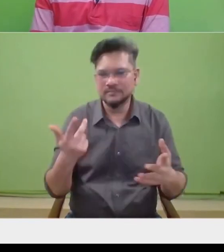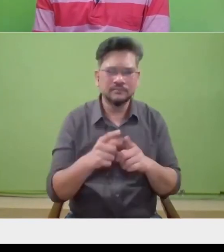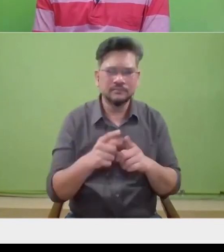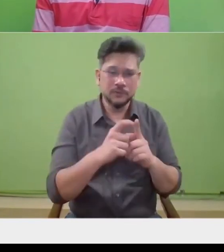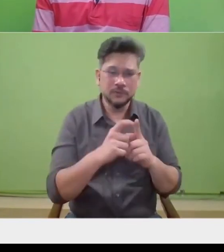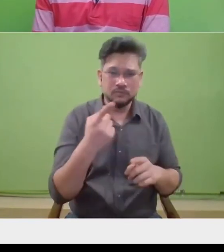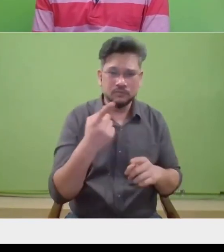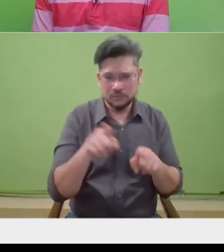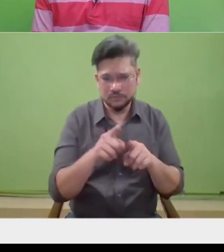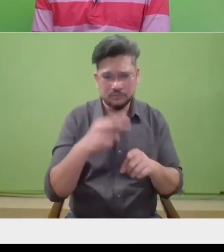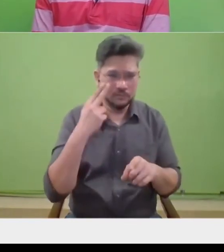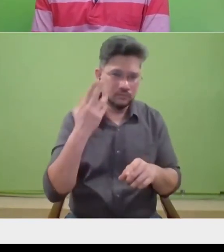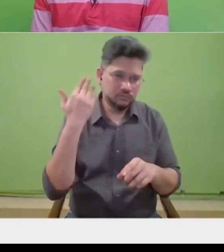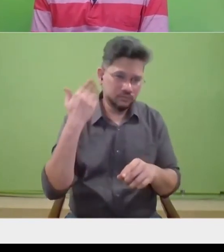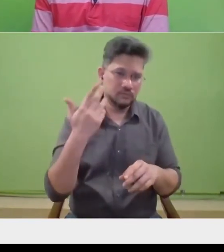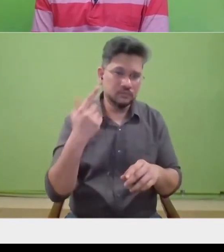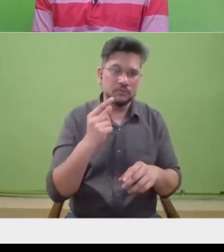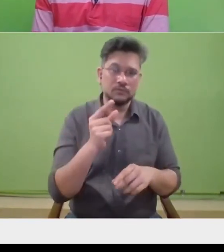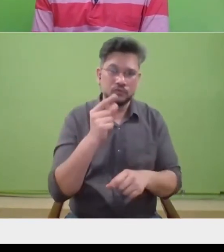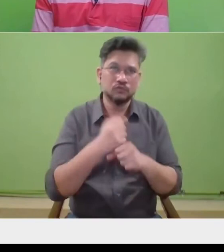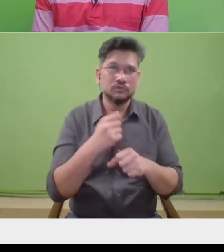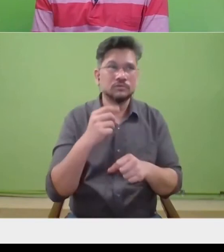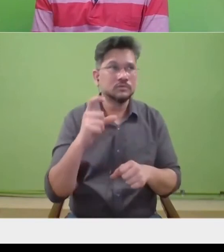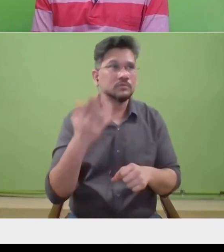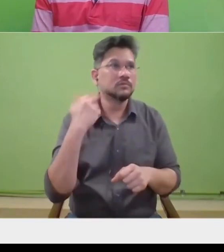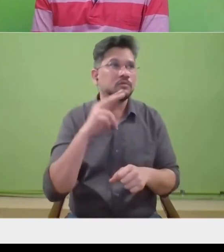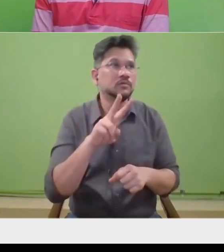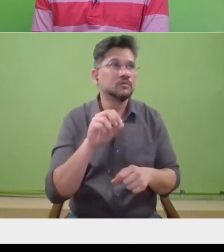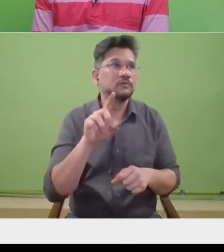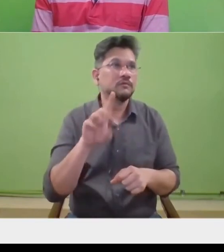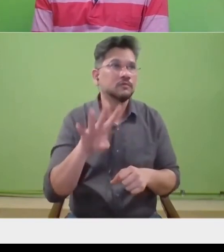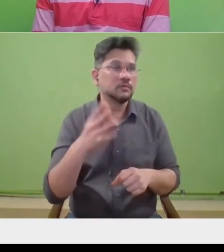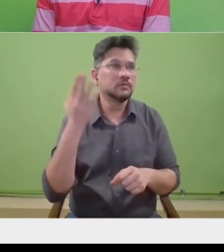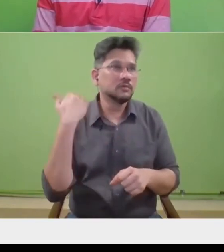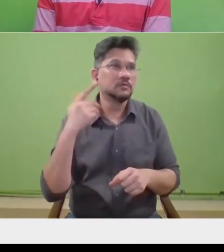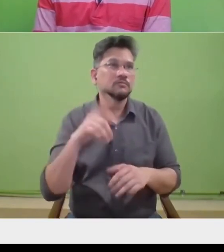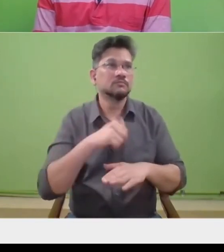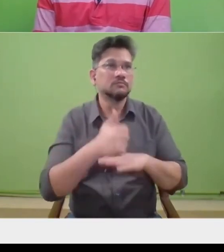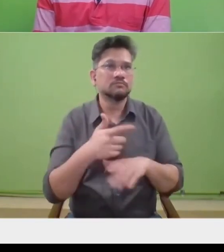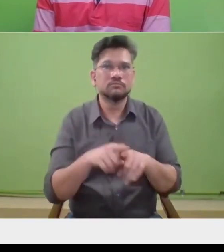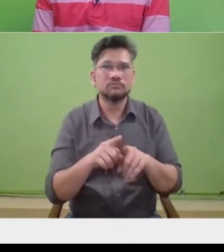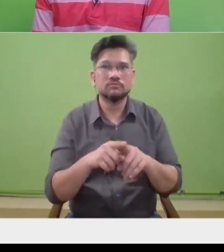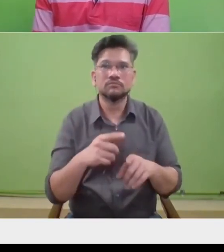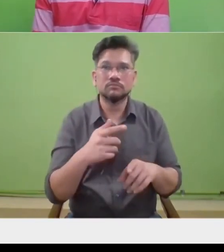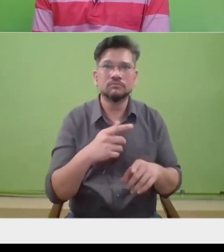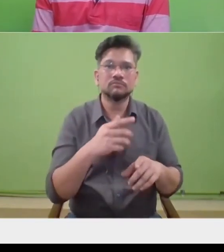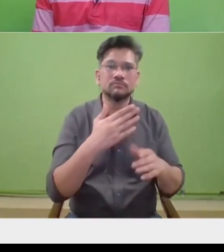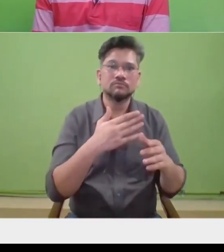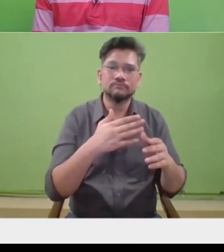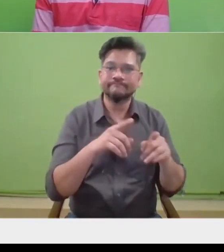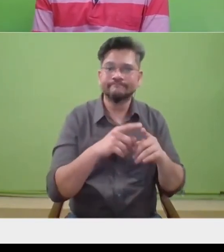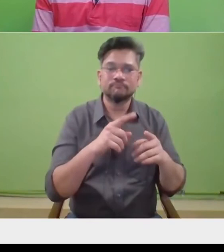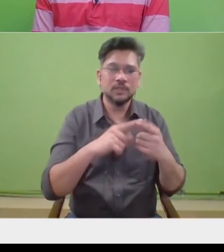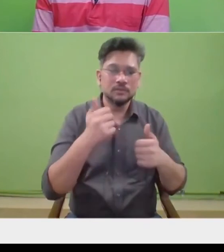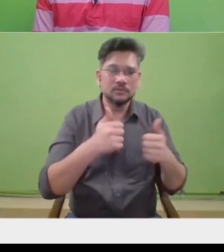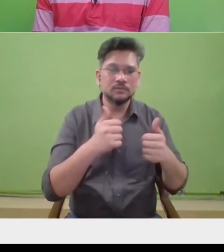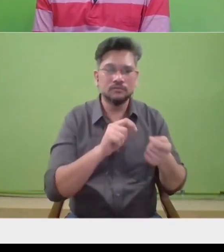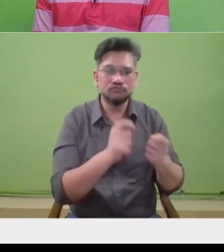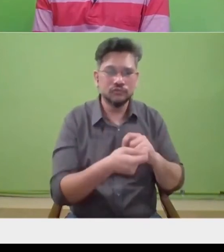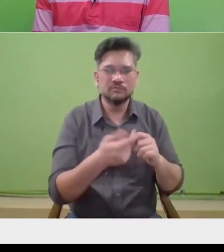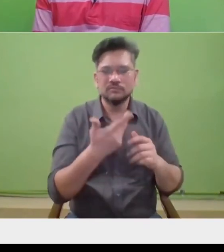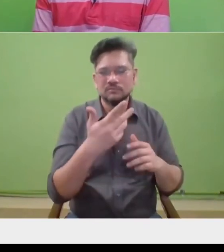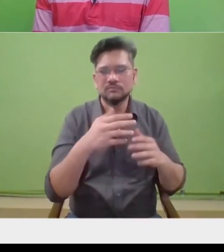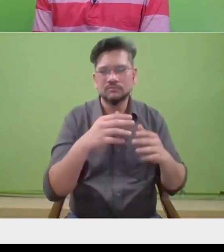whole ugc into 2014 we created disability mission and the exam reform document where we have to case